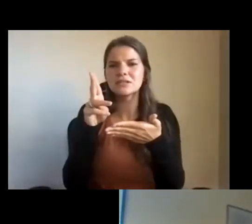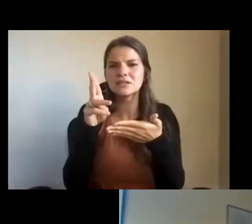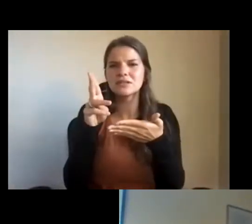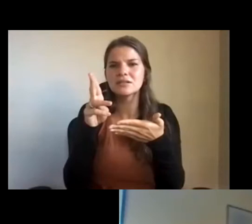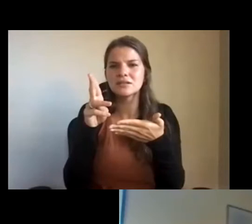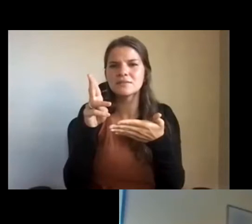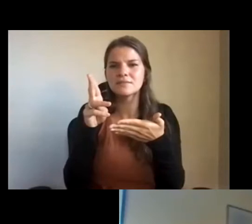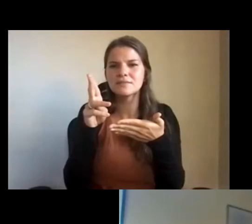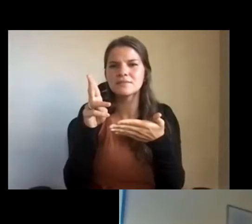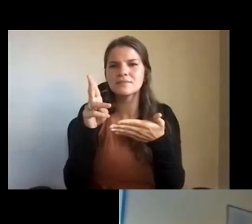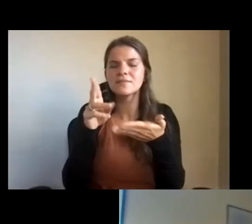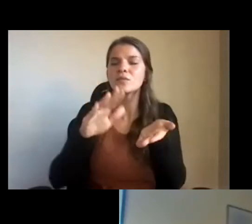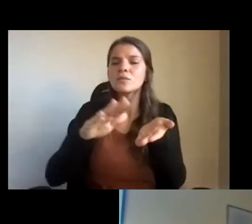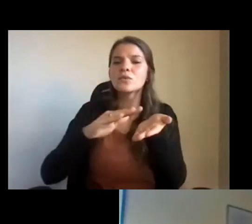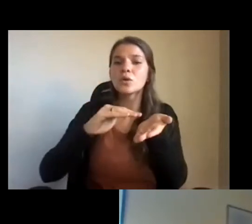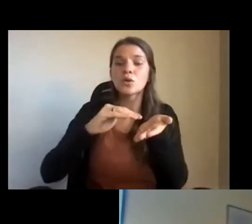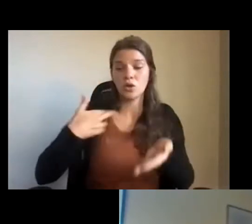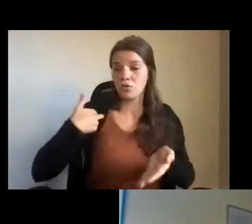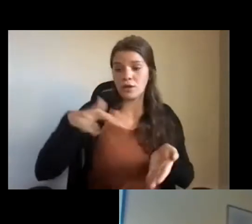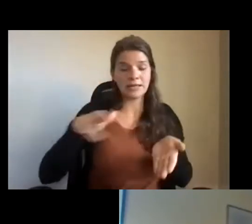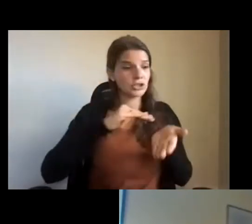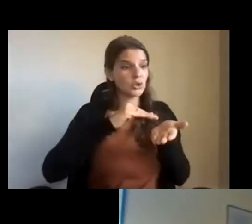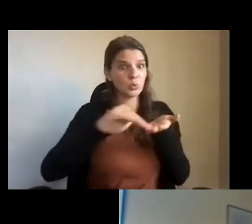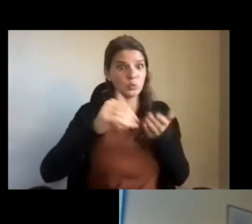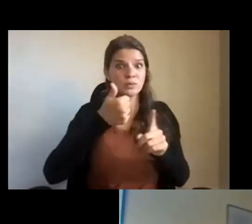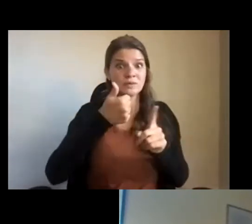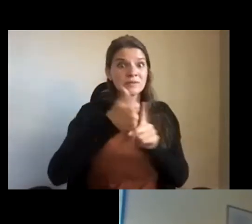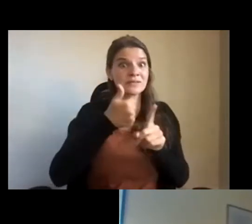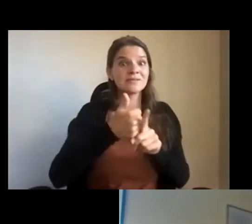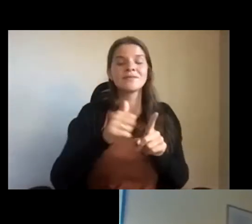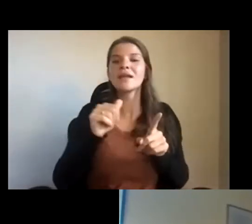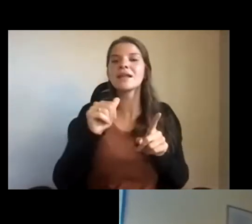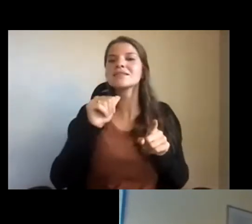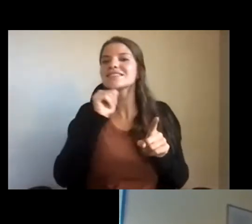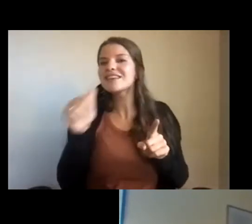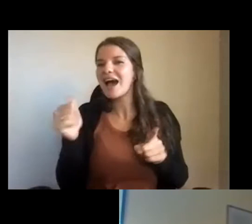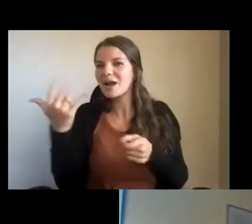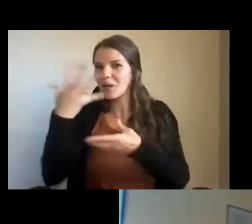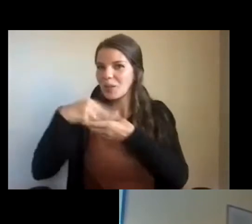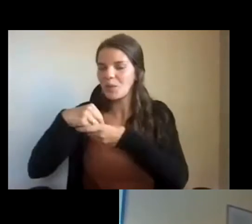exclusion of the religious exemption did not include the entire University. It only was specific